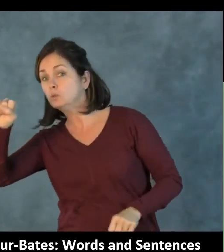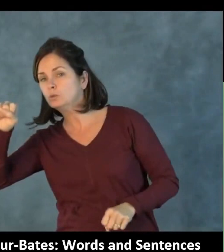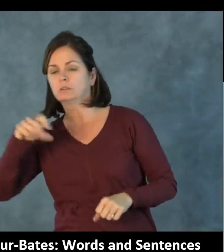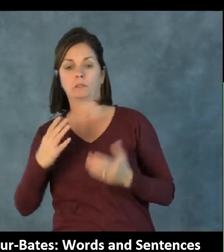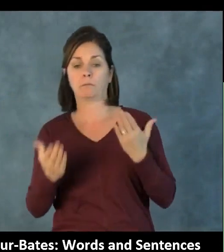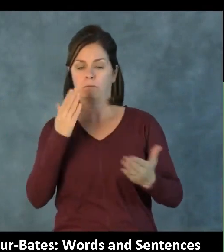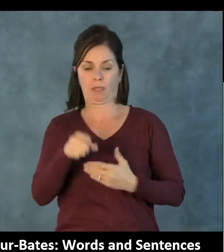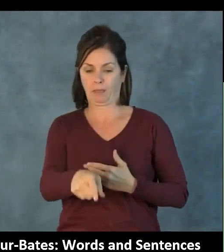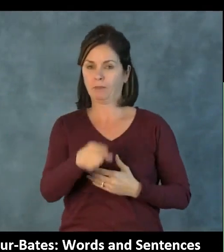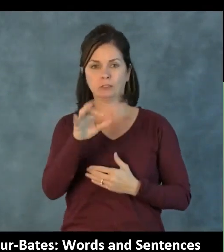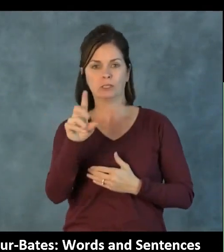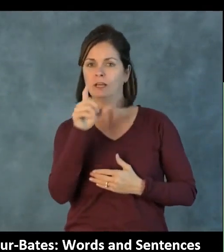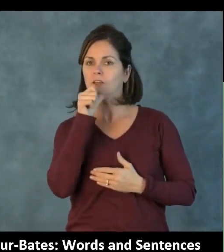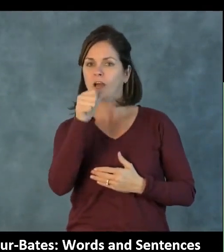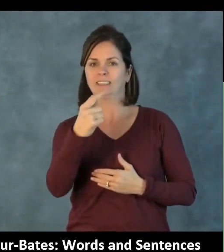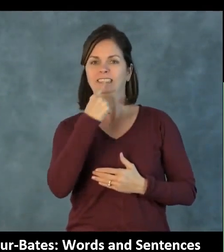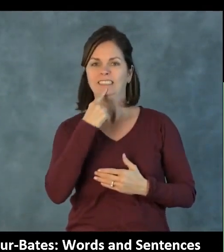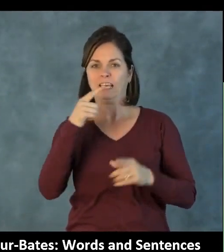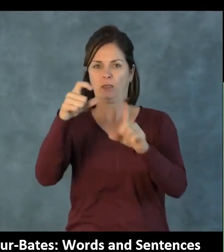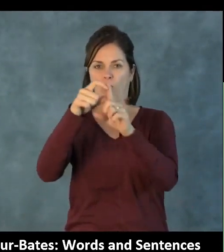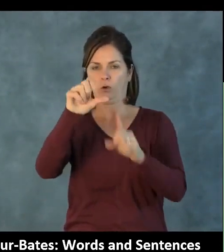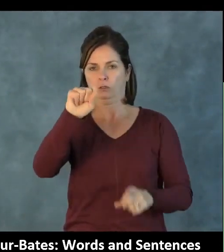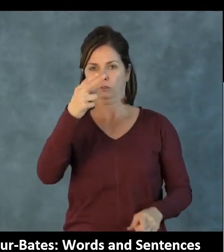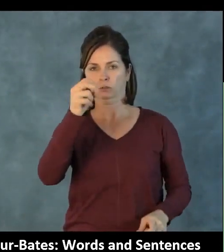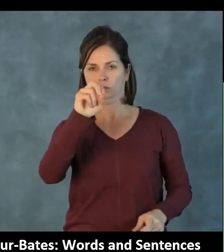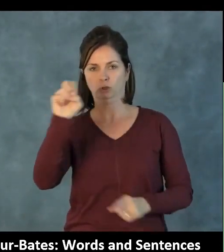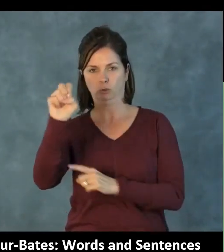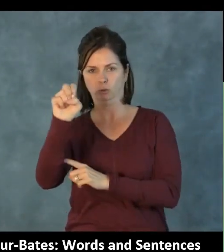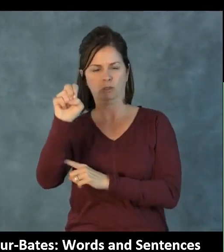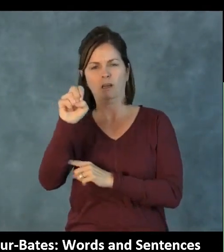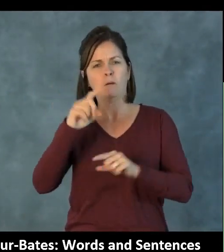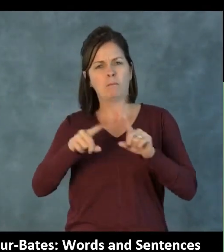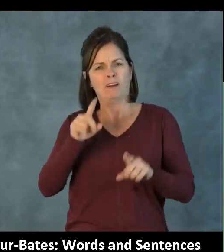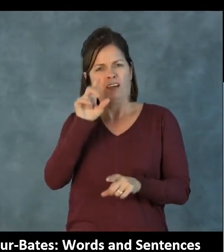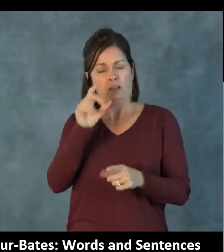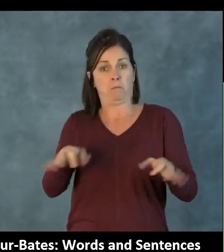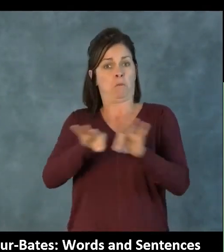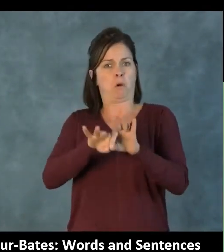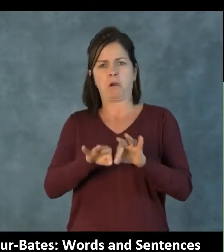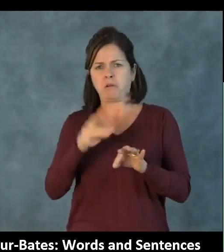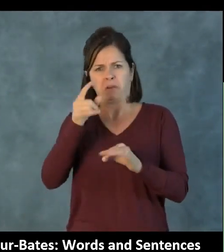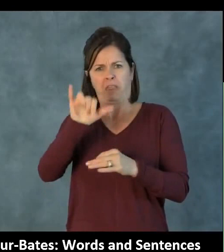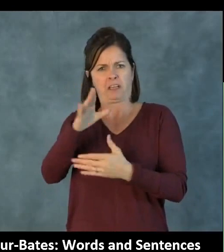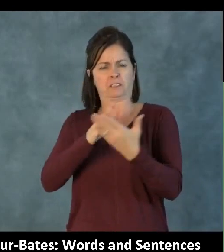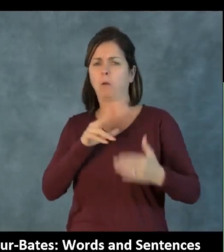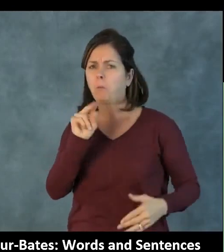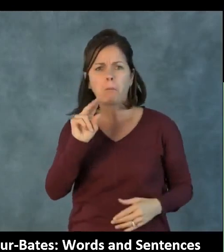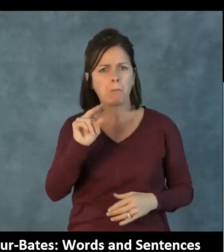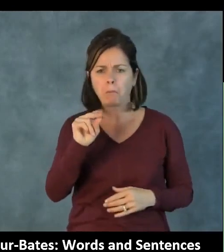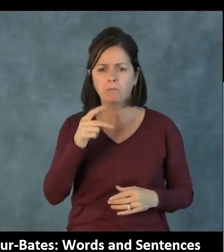Well, possibly the child isn't saying the word shoe, but that's not really important to that particular section.